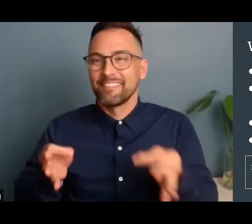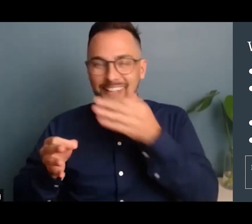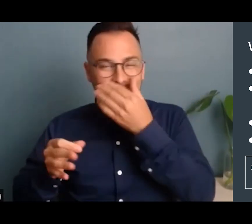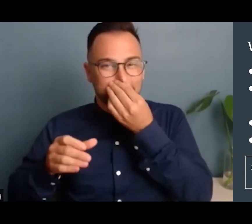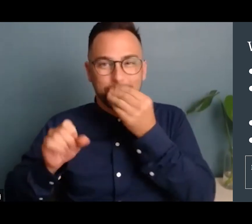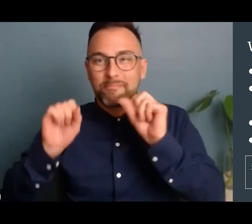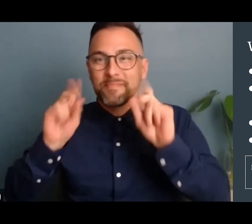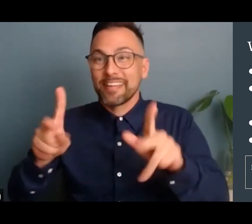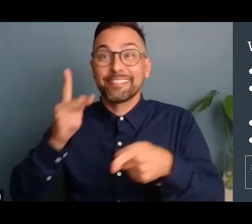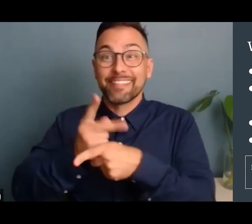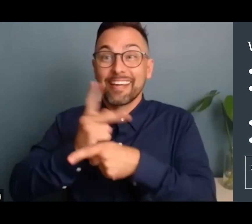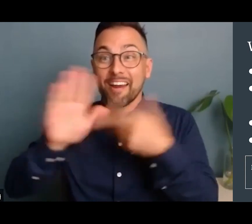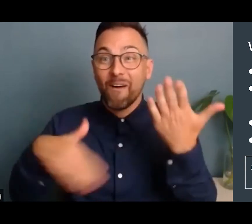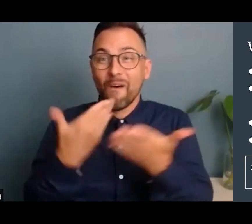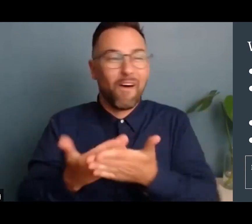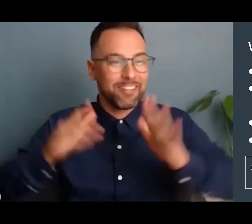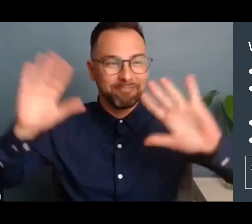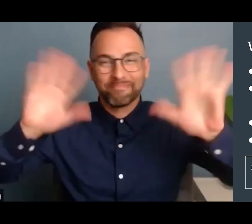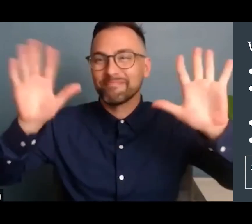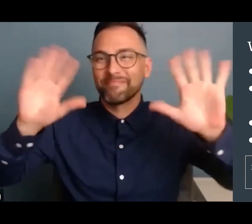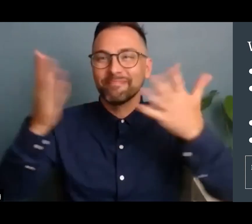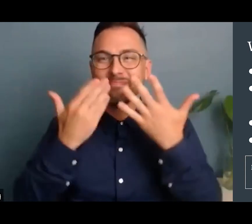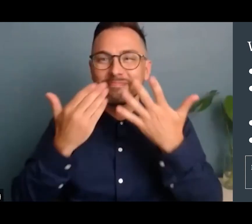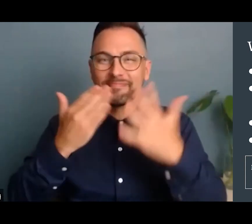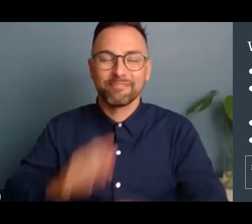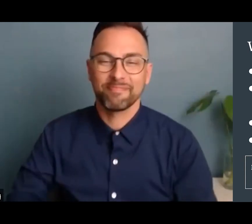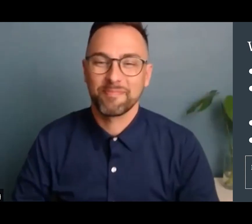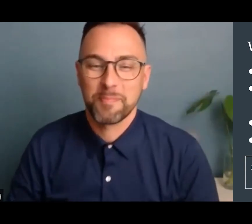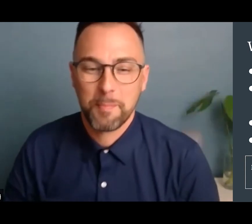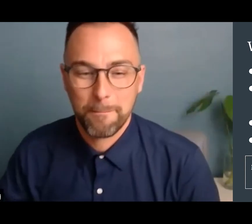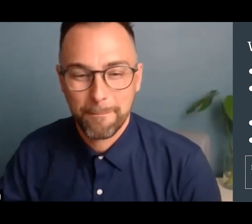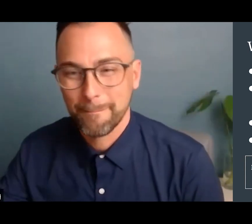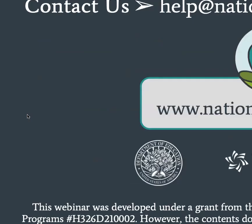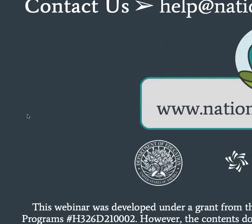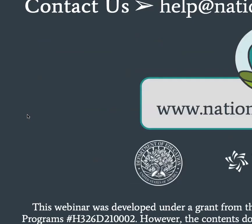Thank you for joining us on today's webinar. Take care, everyone. Thanks again and have a great afternoon.